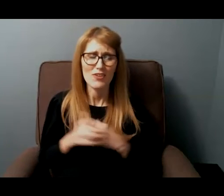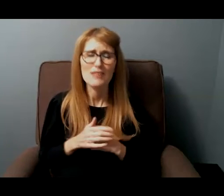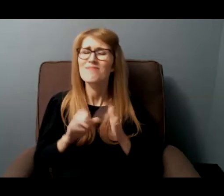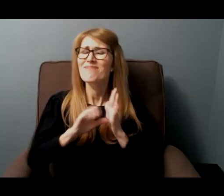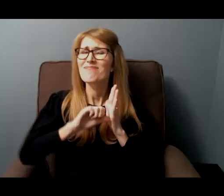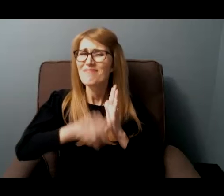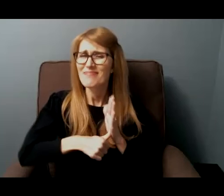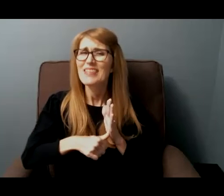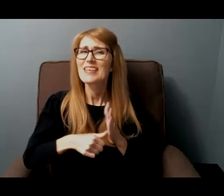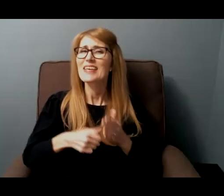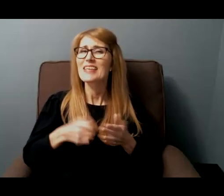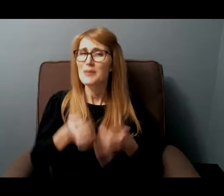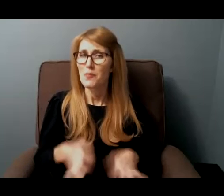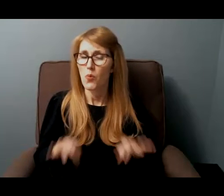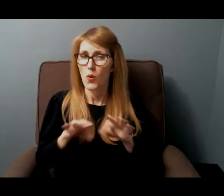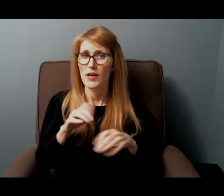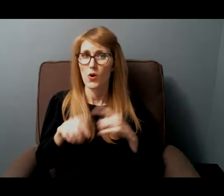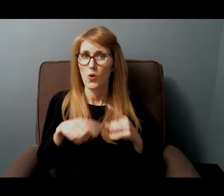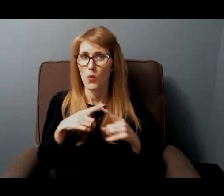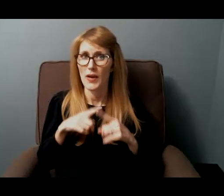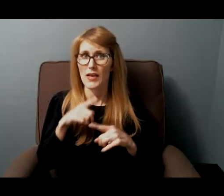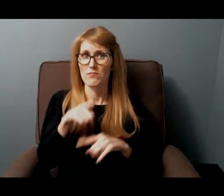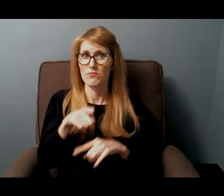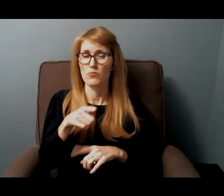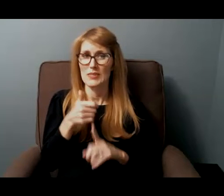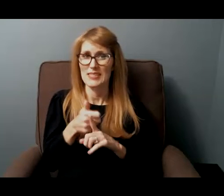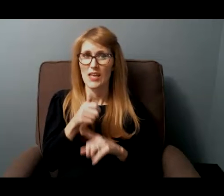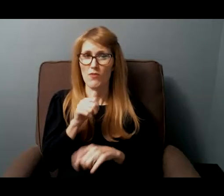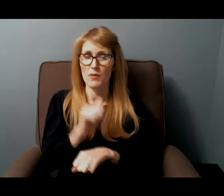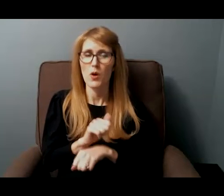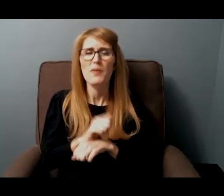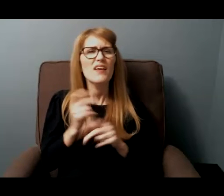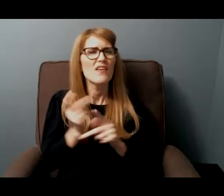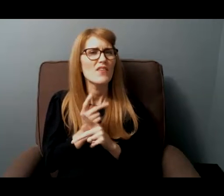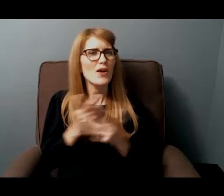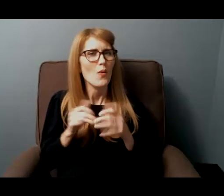go into self employment of figuring out the system that's going to work for you,